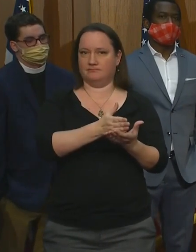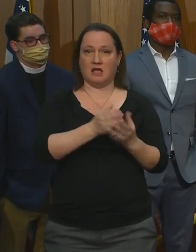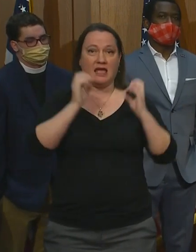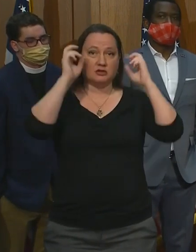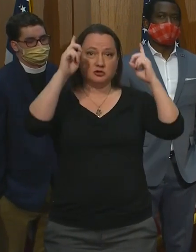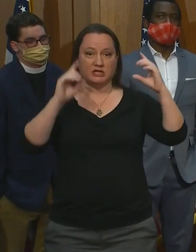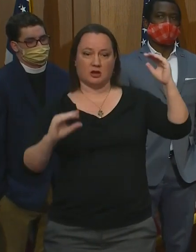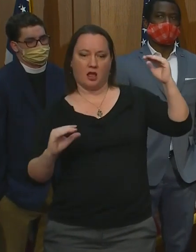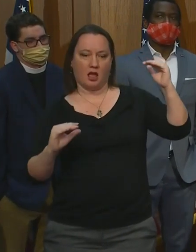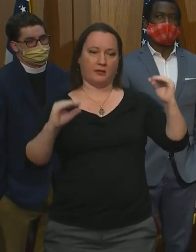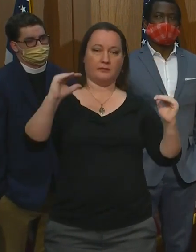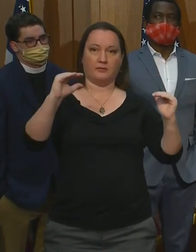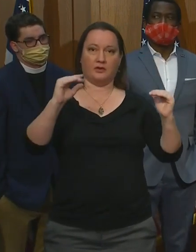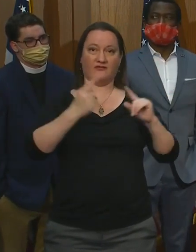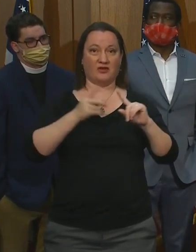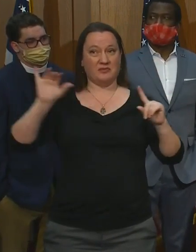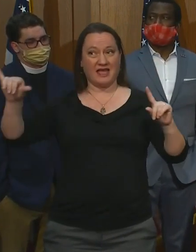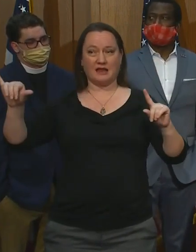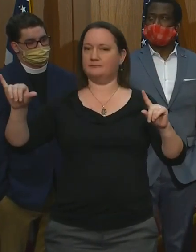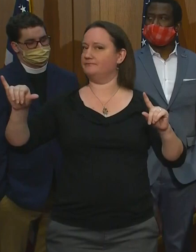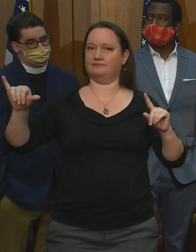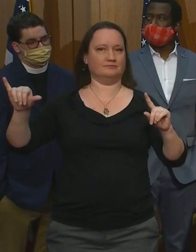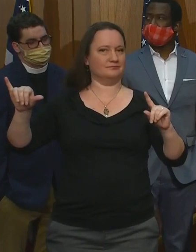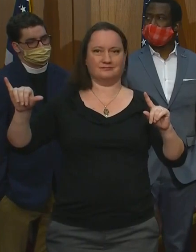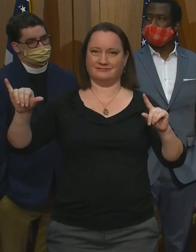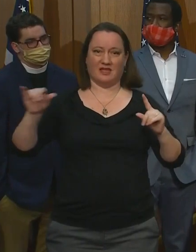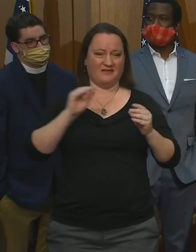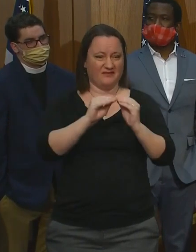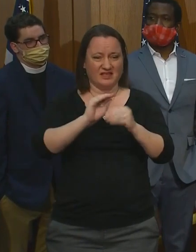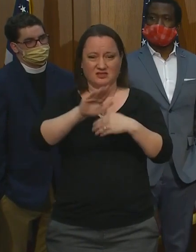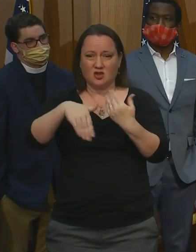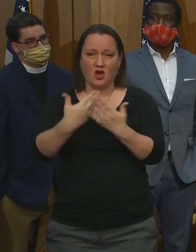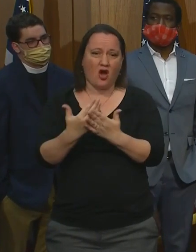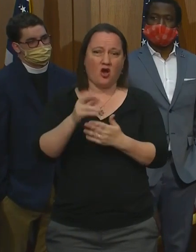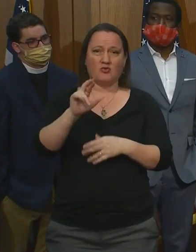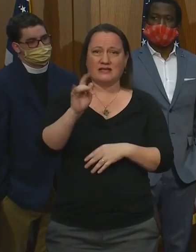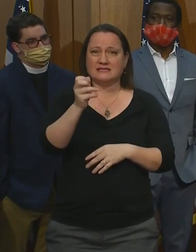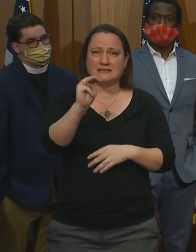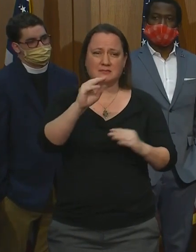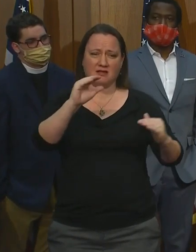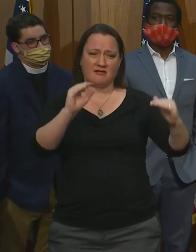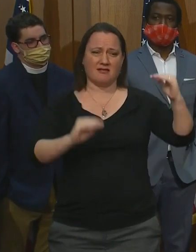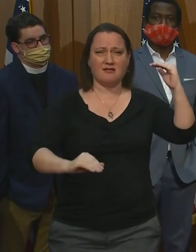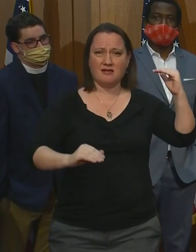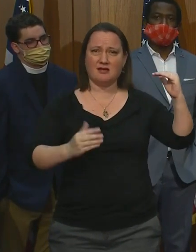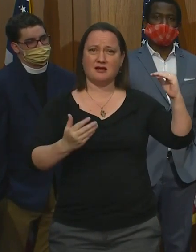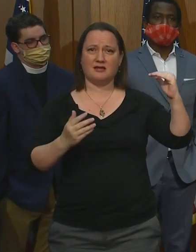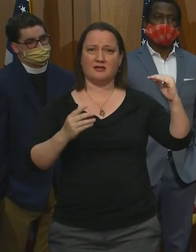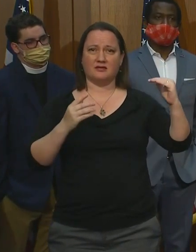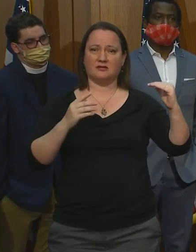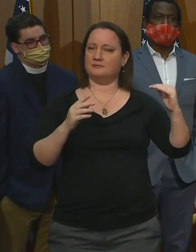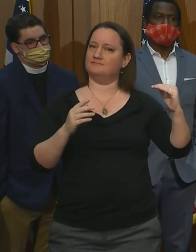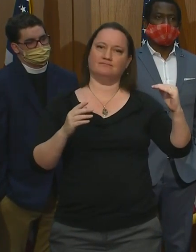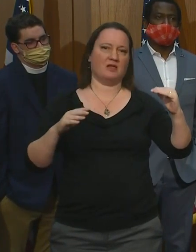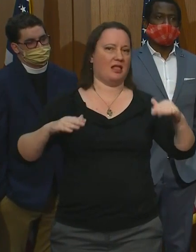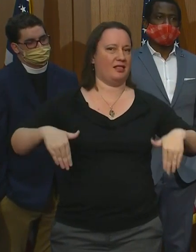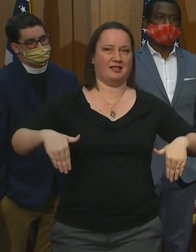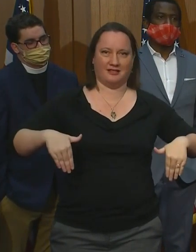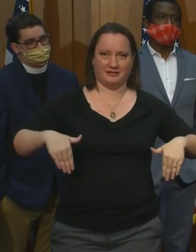EDUCATION OR HEALTH DISPARITIES OR RACE THE SYSTEMIC RACISM THAT PERMEATES EVERY ASPECT OF